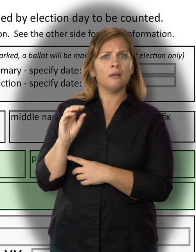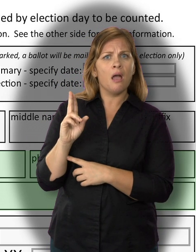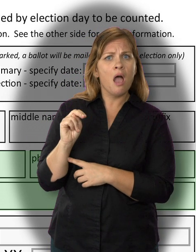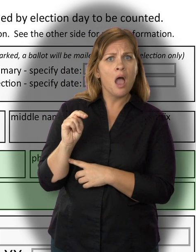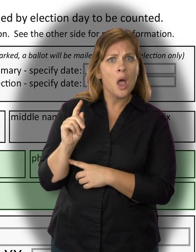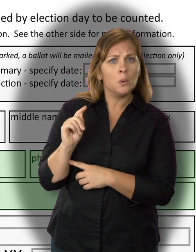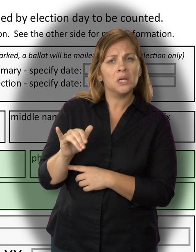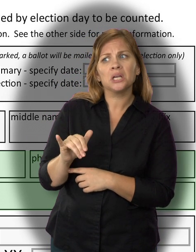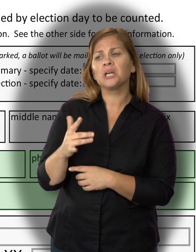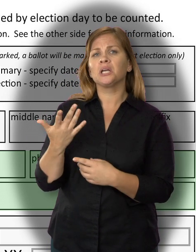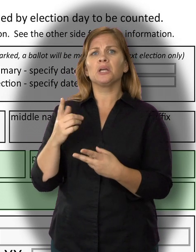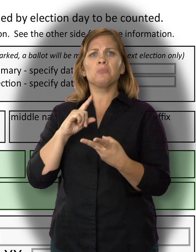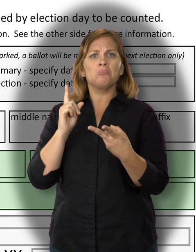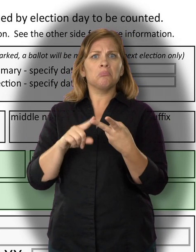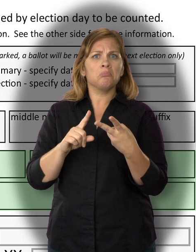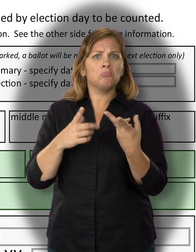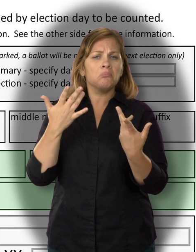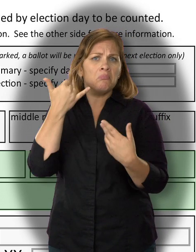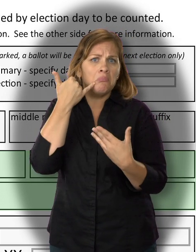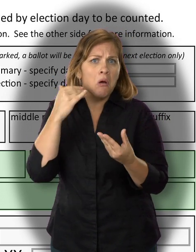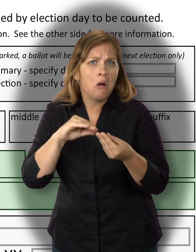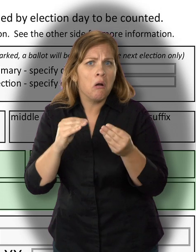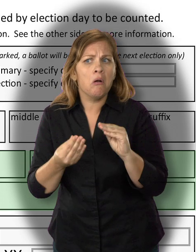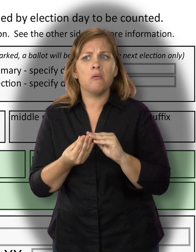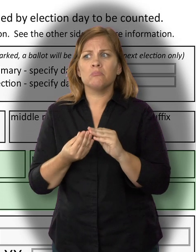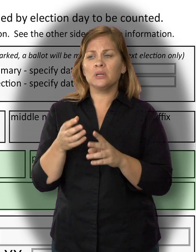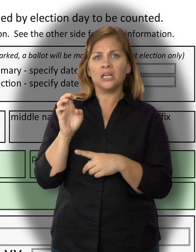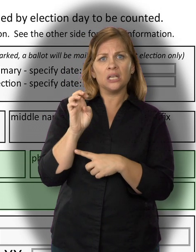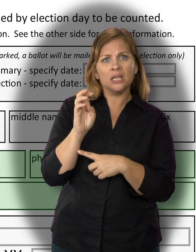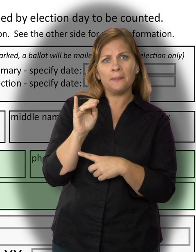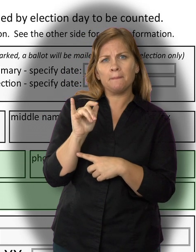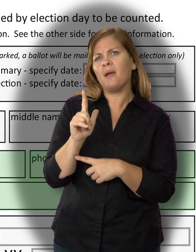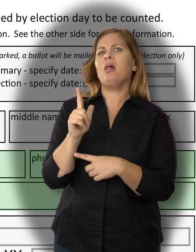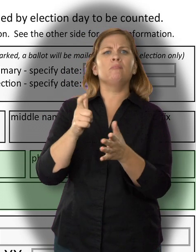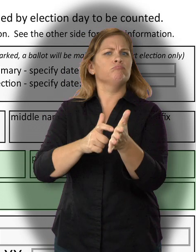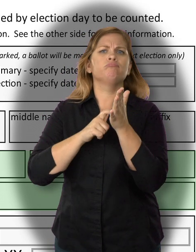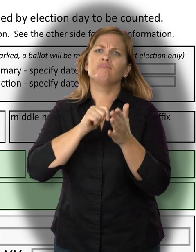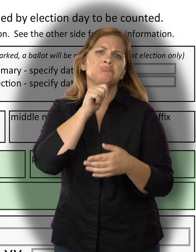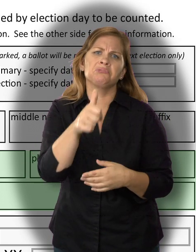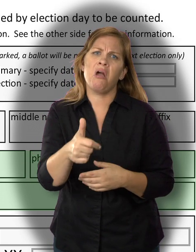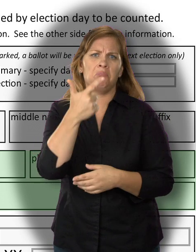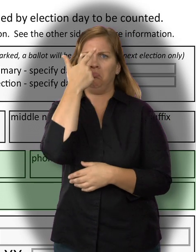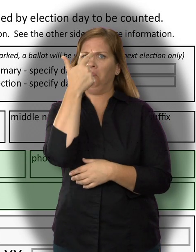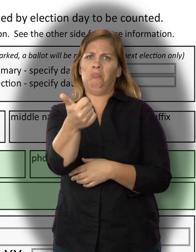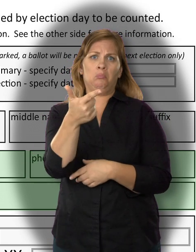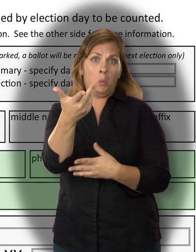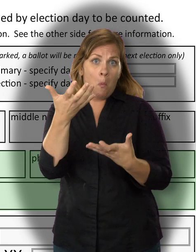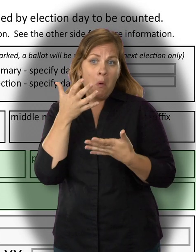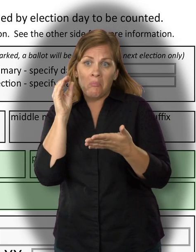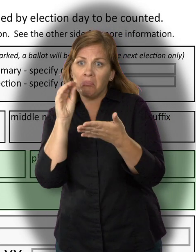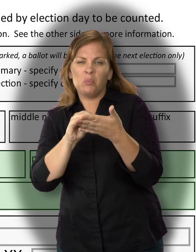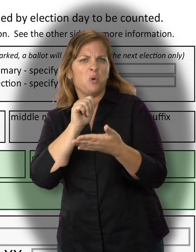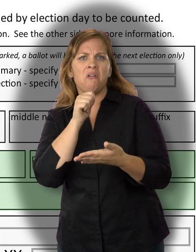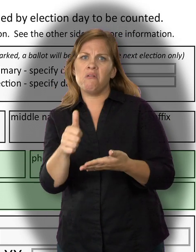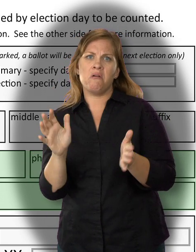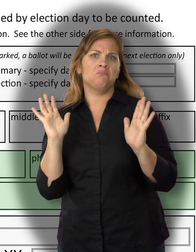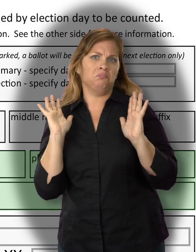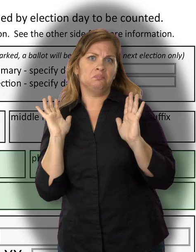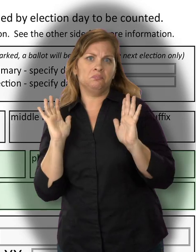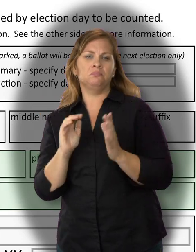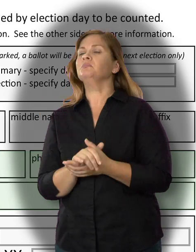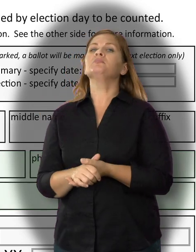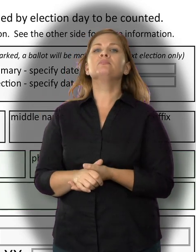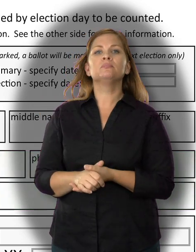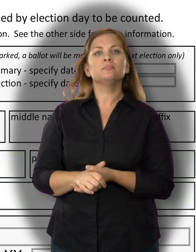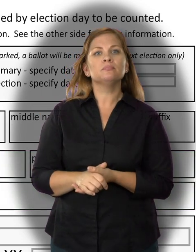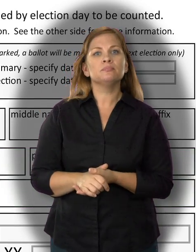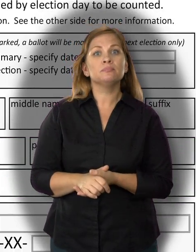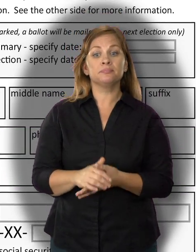You can decide if you want to share that information.